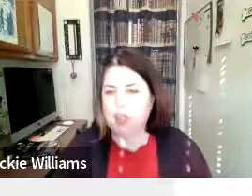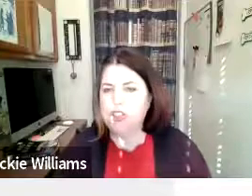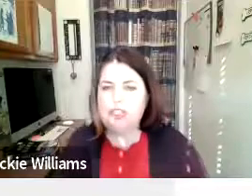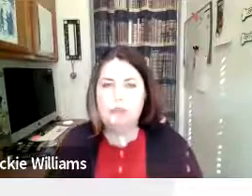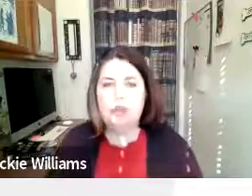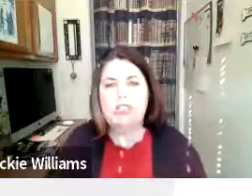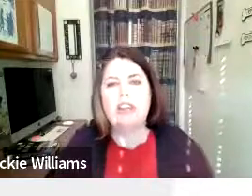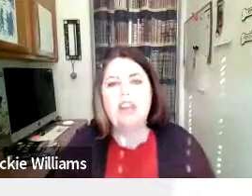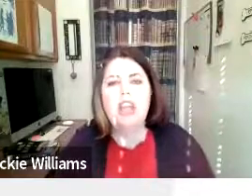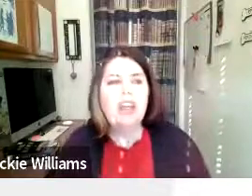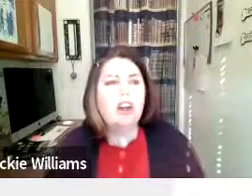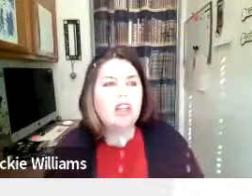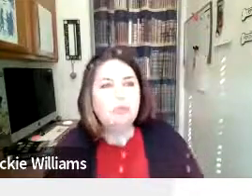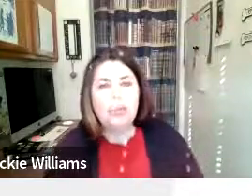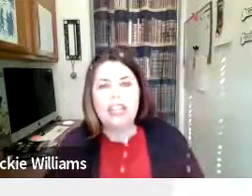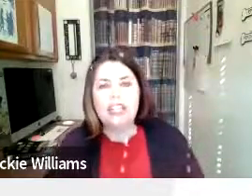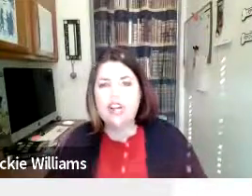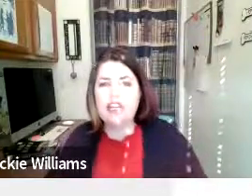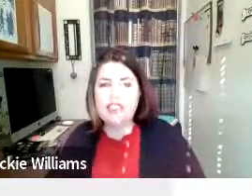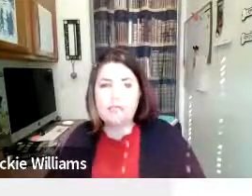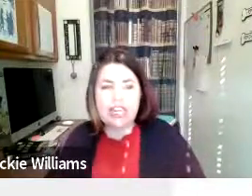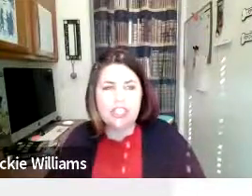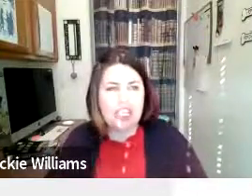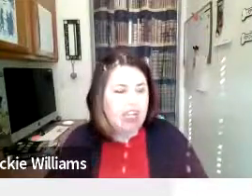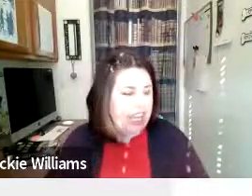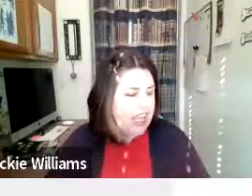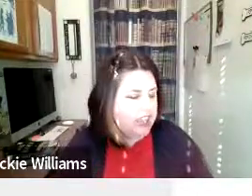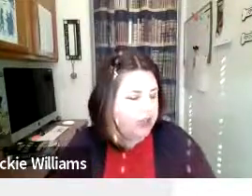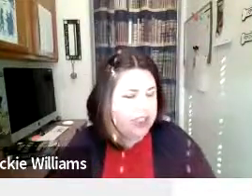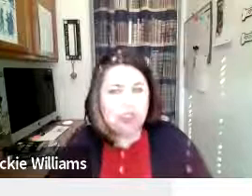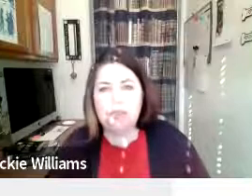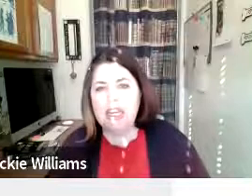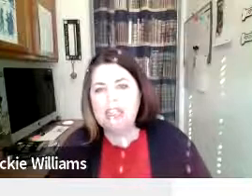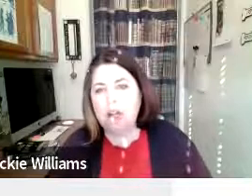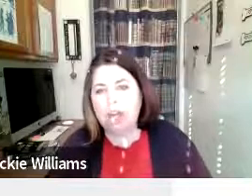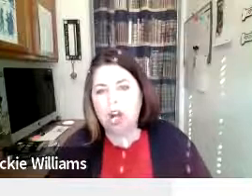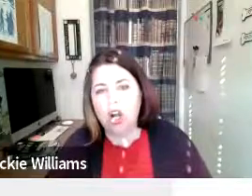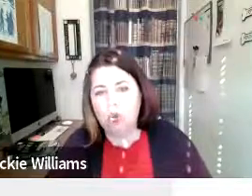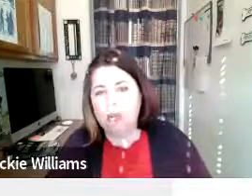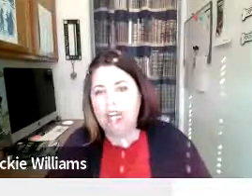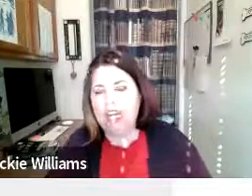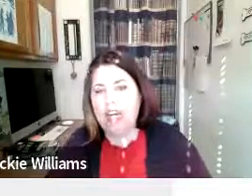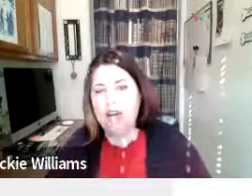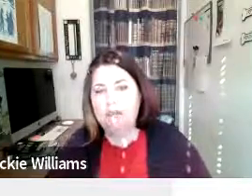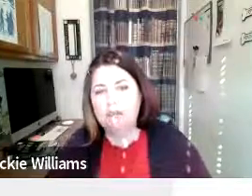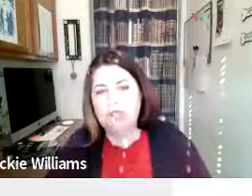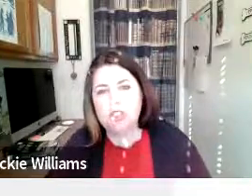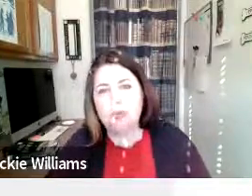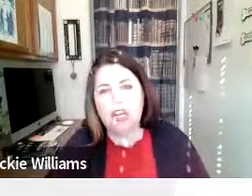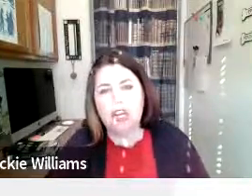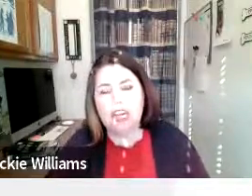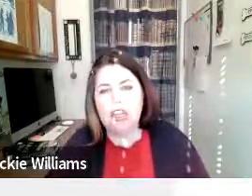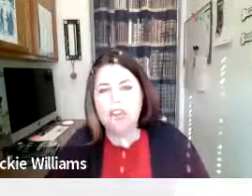I apologize, I muted myself, there are some plans for expansion. And so these are some things that we are hoping to bring in the